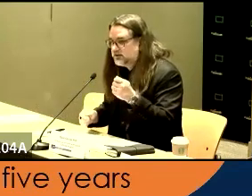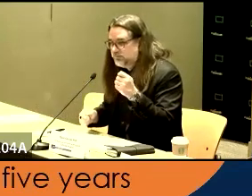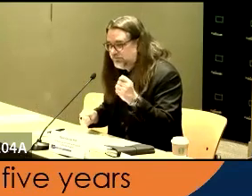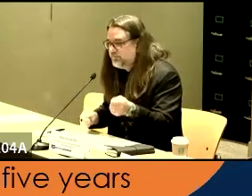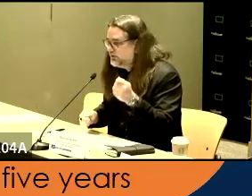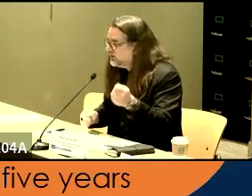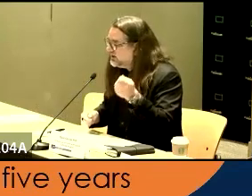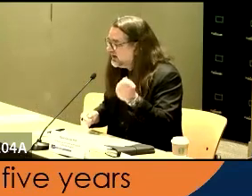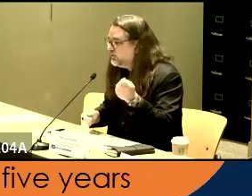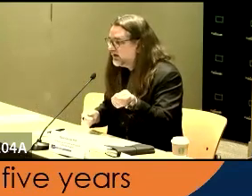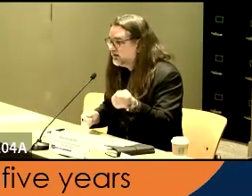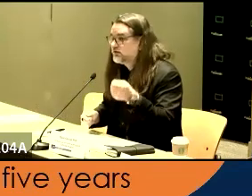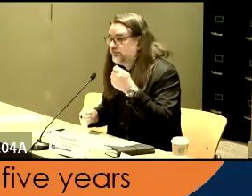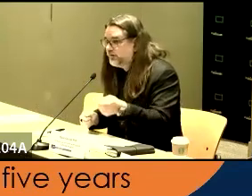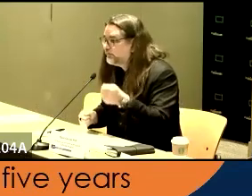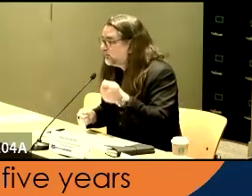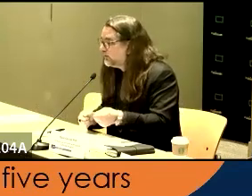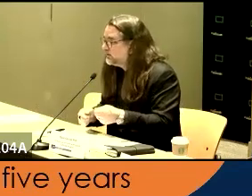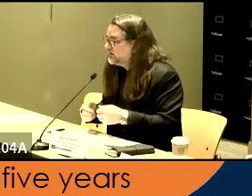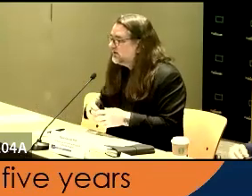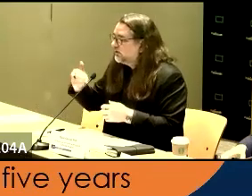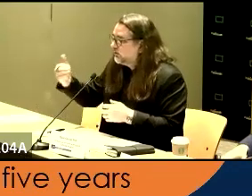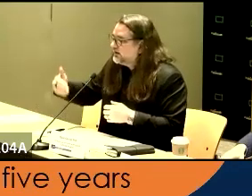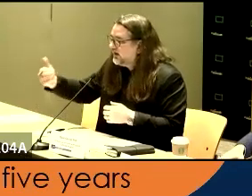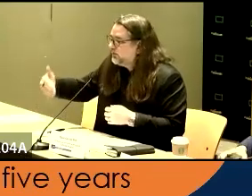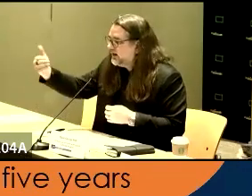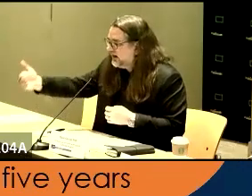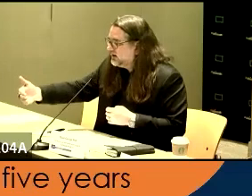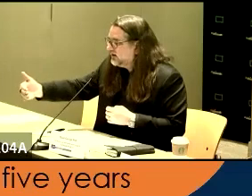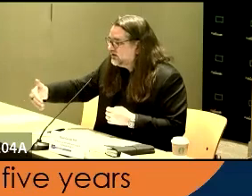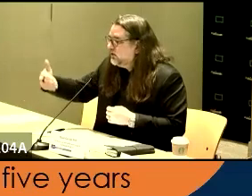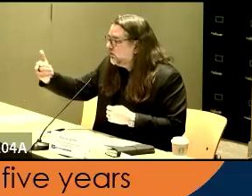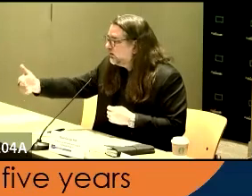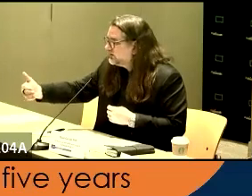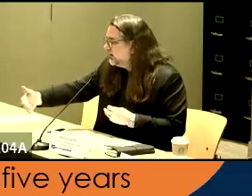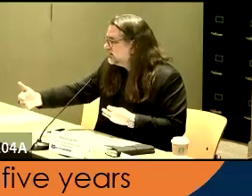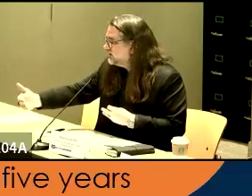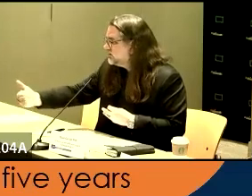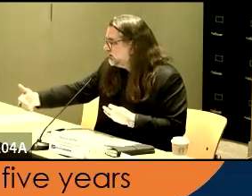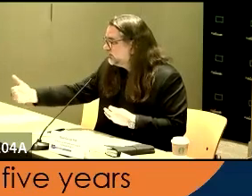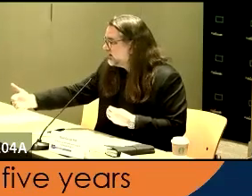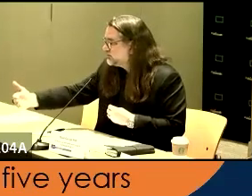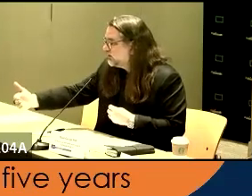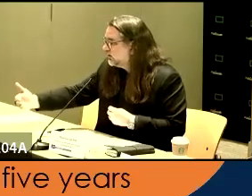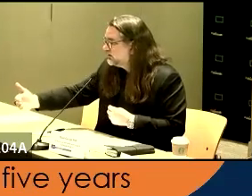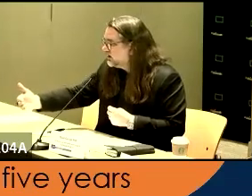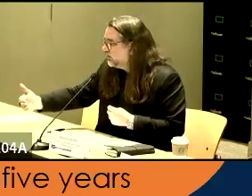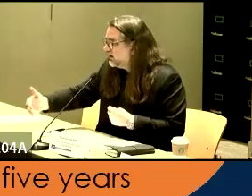that the new analytics are fit for purpose, that are going to help analyze or make decisions bigger, faster, stronger in some way.